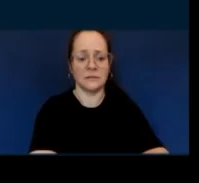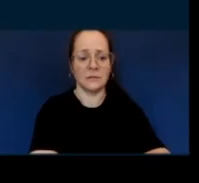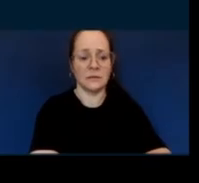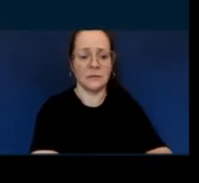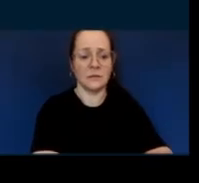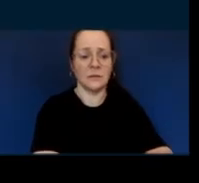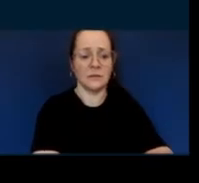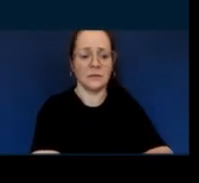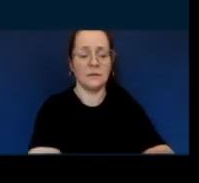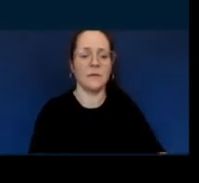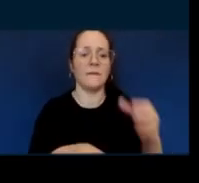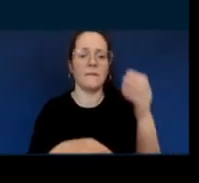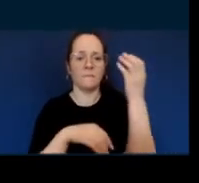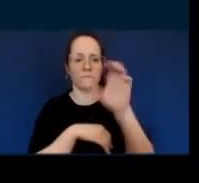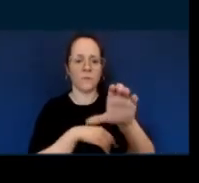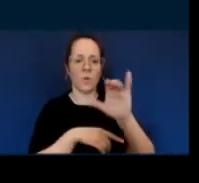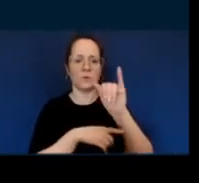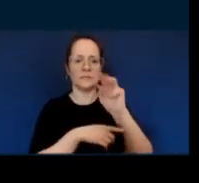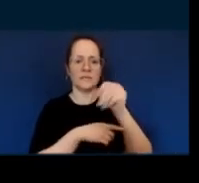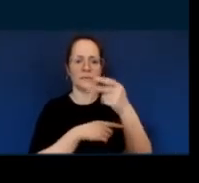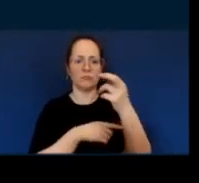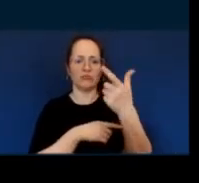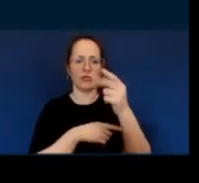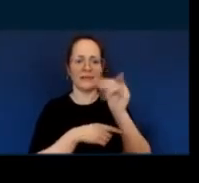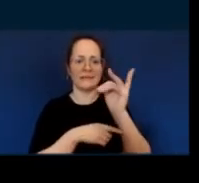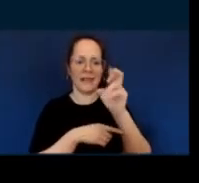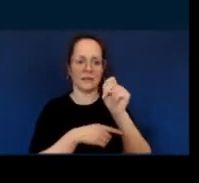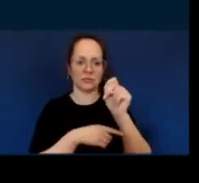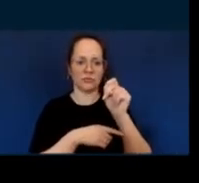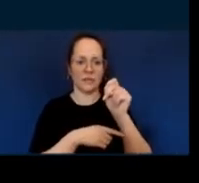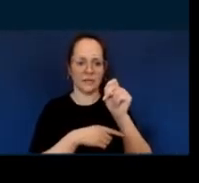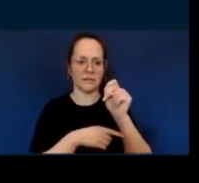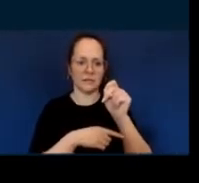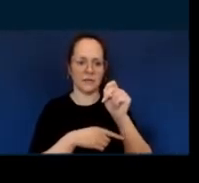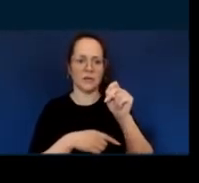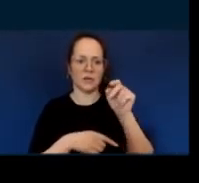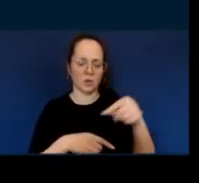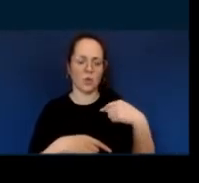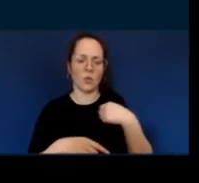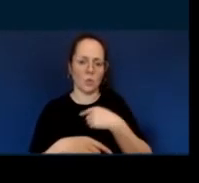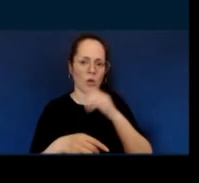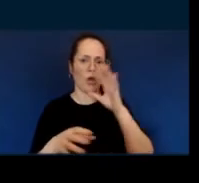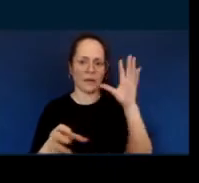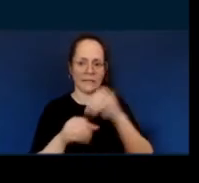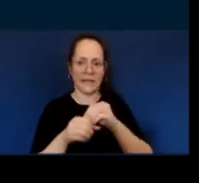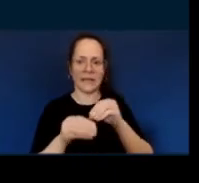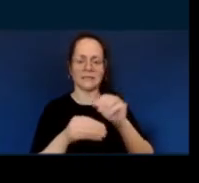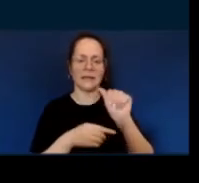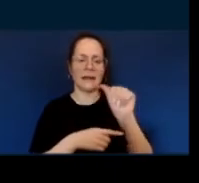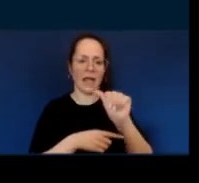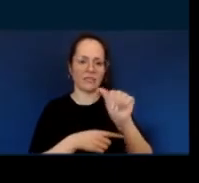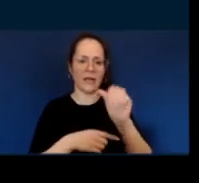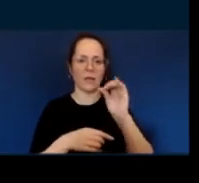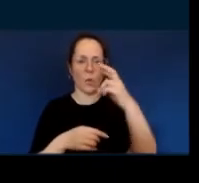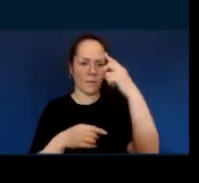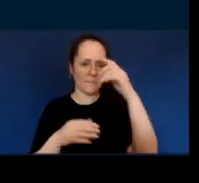WHILE THE MOST MALE BODIES WERE GENERALLY ENGAGE INDEED ATHLETIC ACTIVITIES SUCH AS TENNIS,